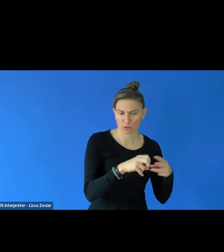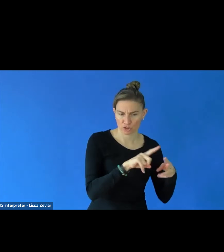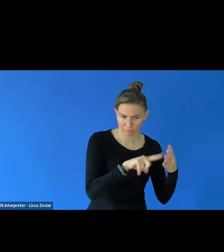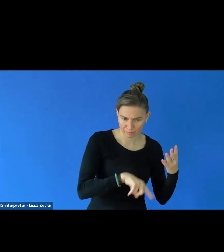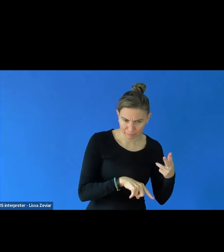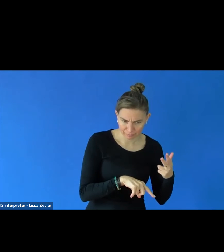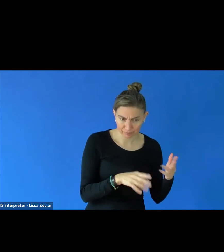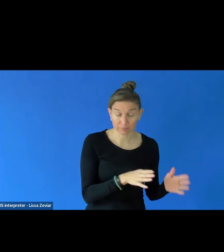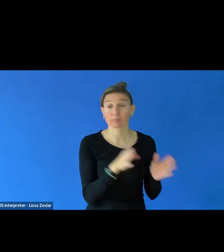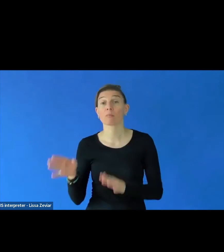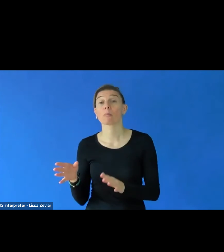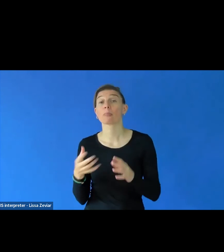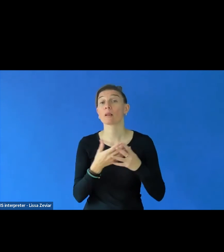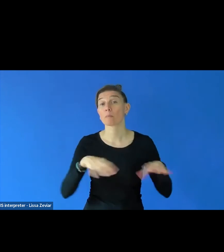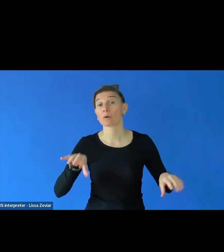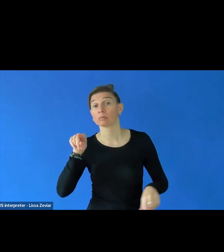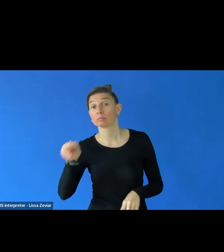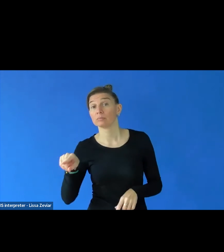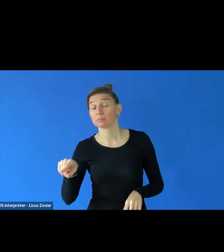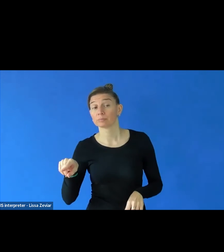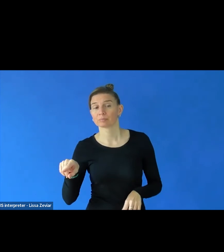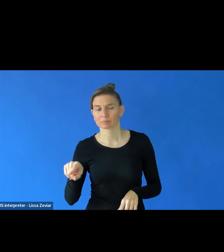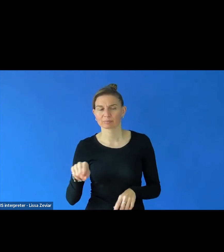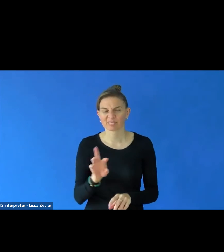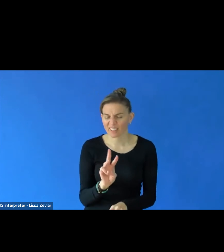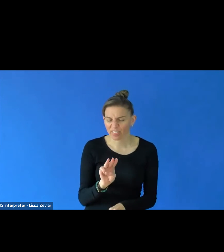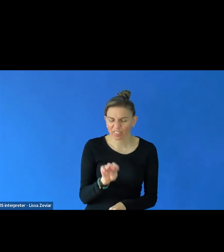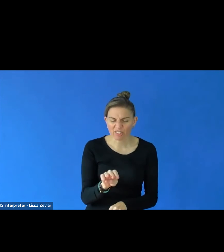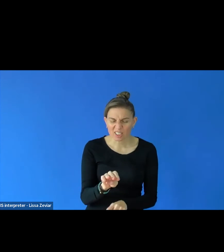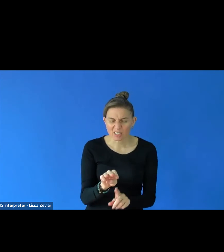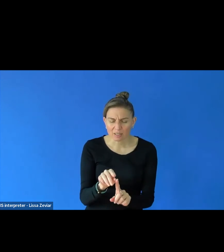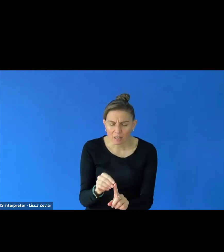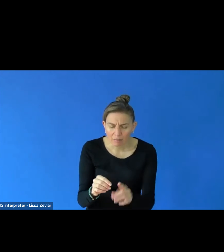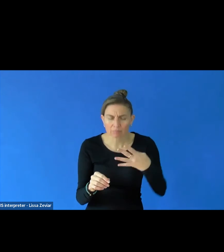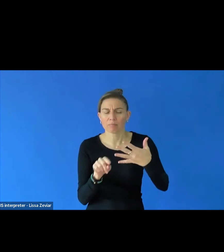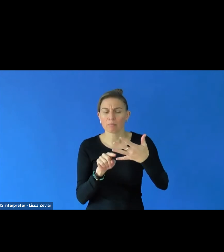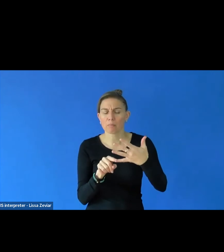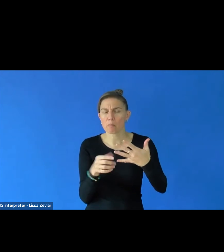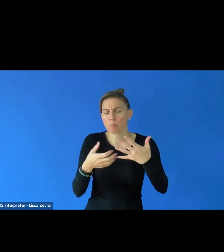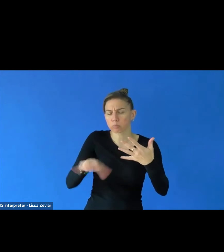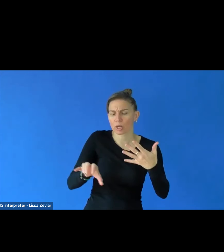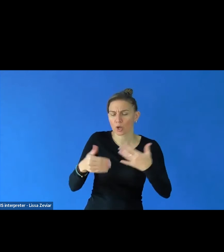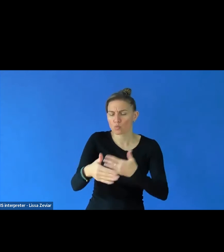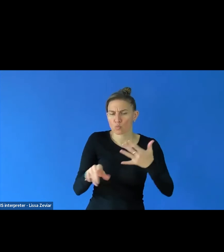You can access the breakout room by clicking the three dots at the bottom Join the breakout room.